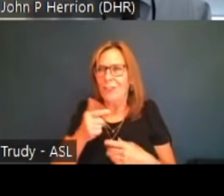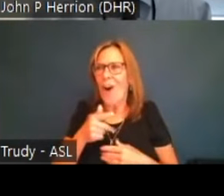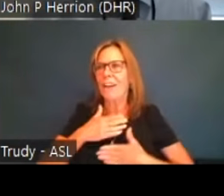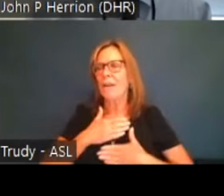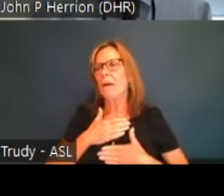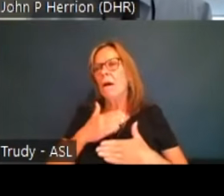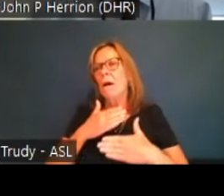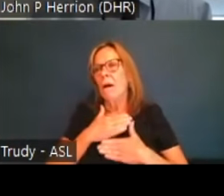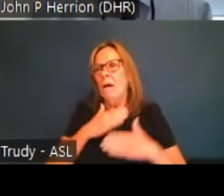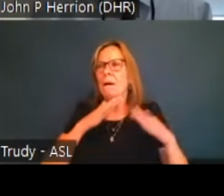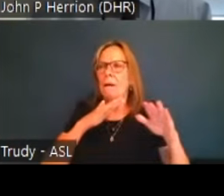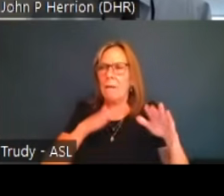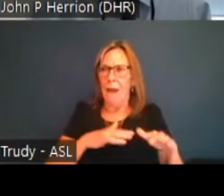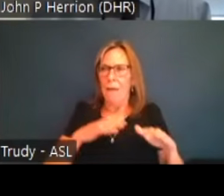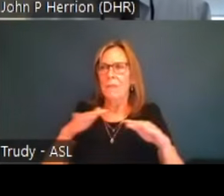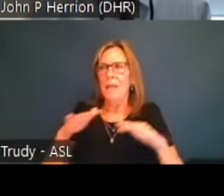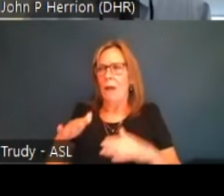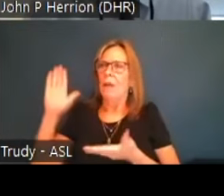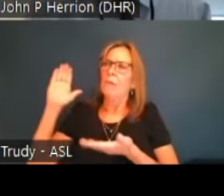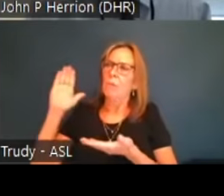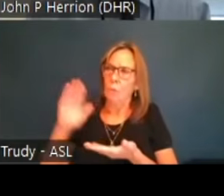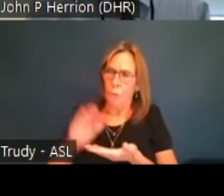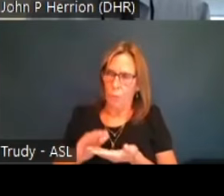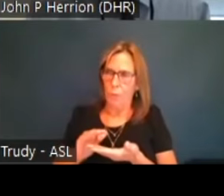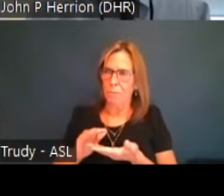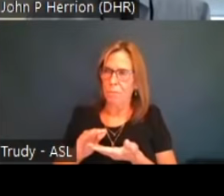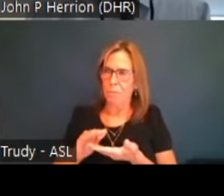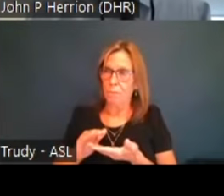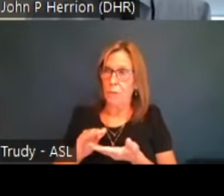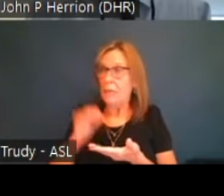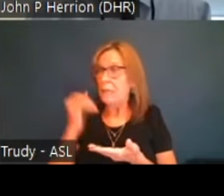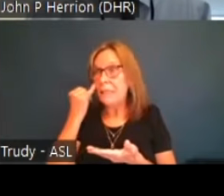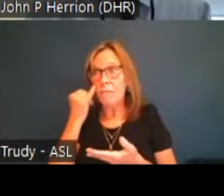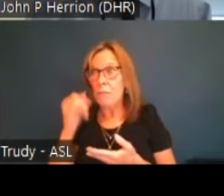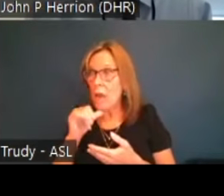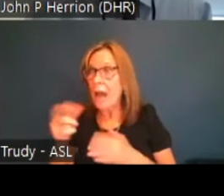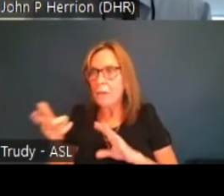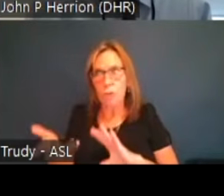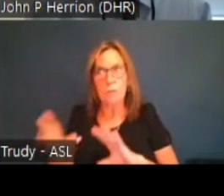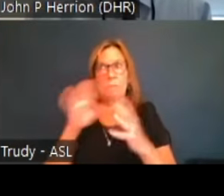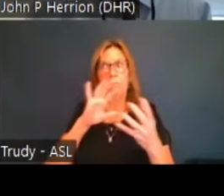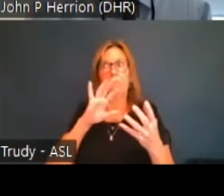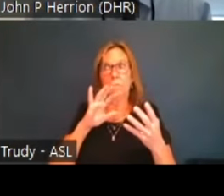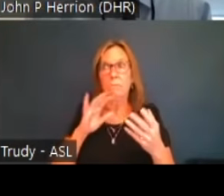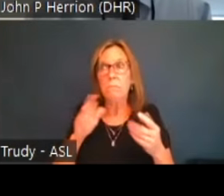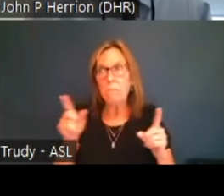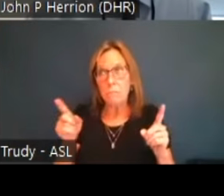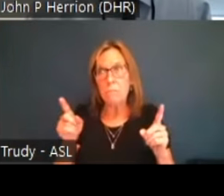gentleman had he decompensated because of his PTSD, And I thought that was a really good example, Sometimes there's some confusion around whether or not it's an emotional